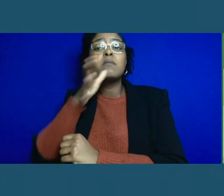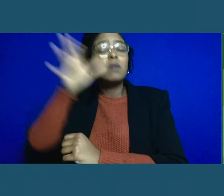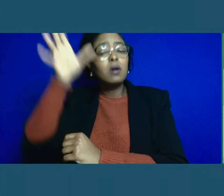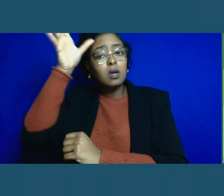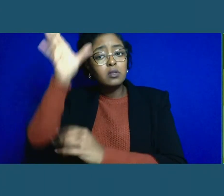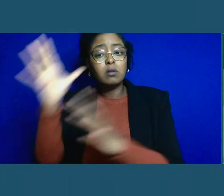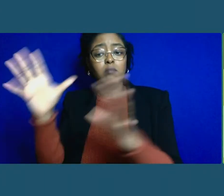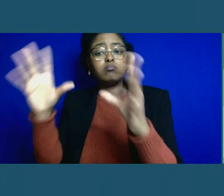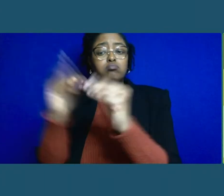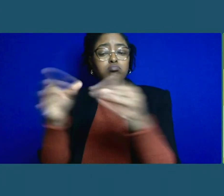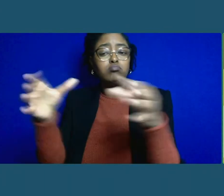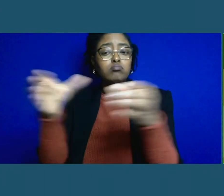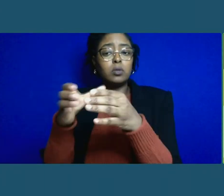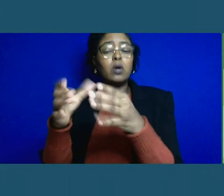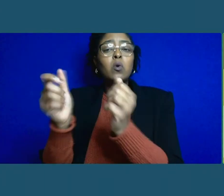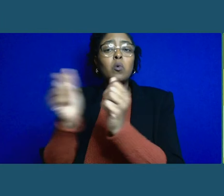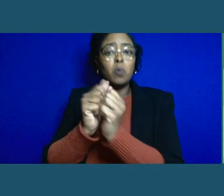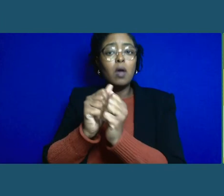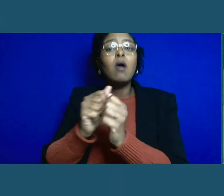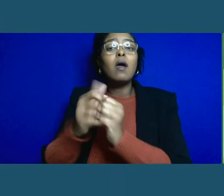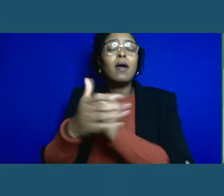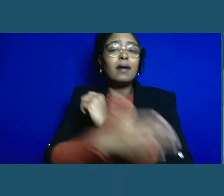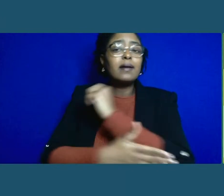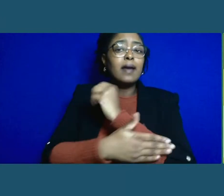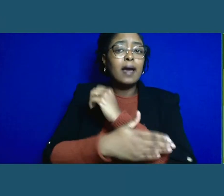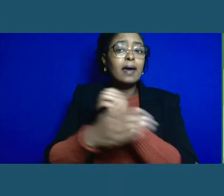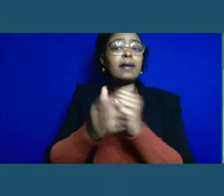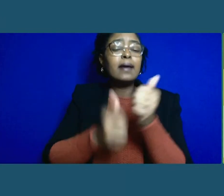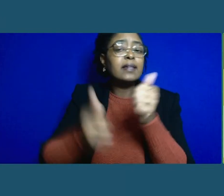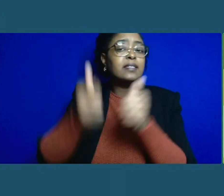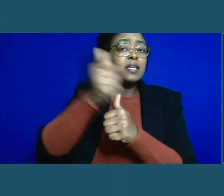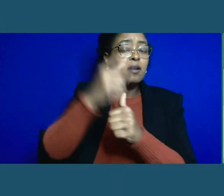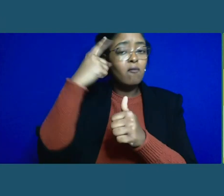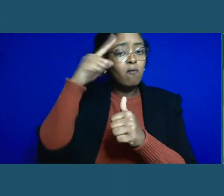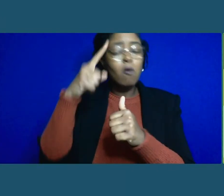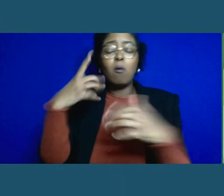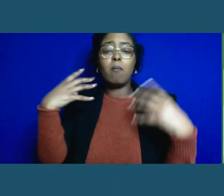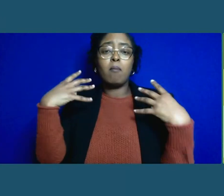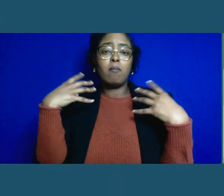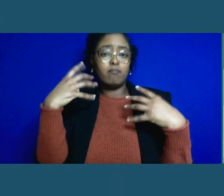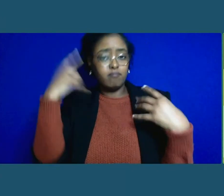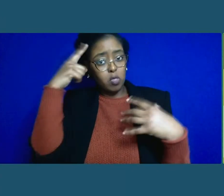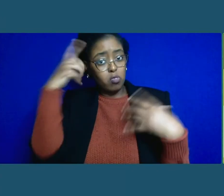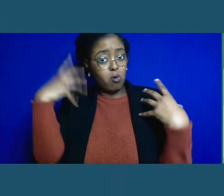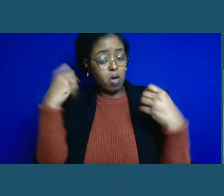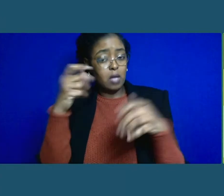and collaboration with Identity, Youth and Parents Council convened a meeting with the